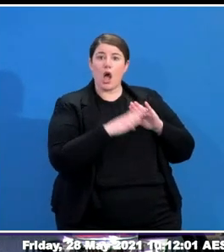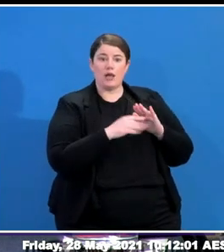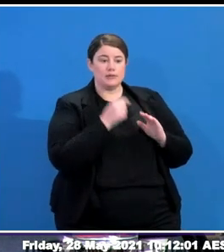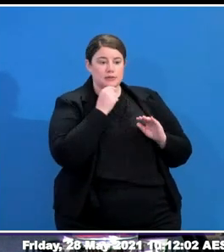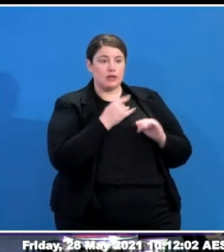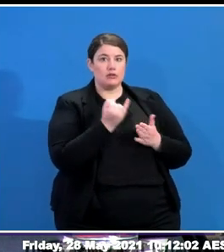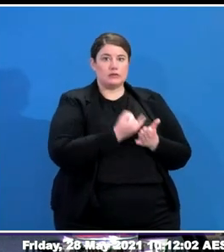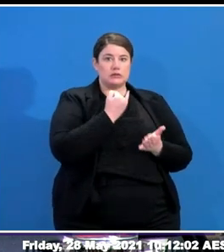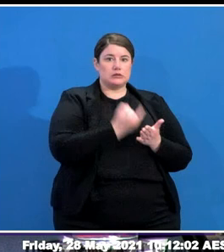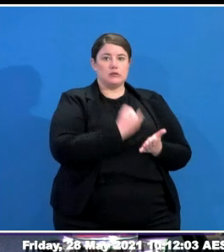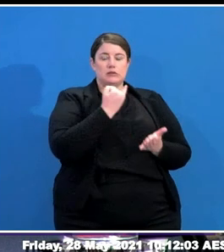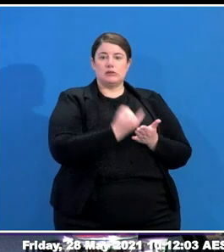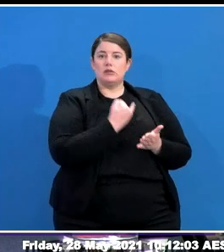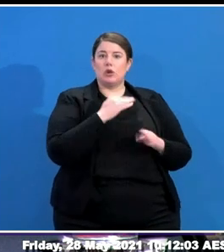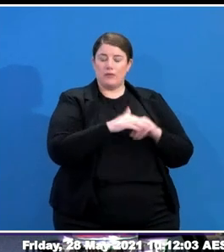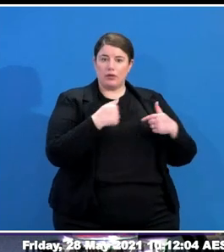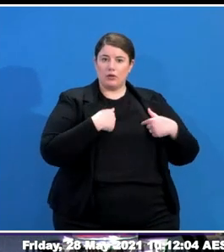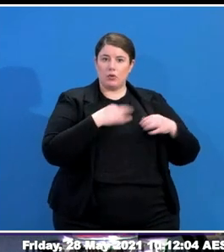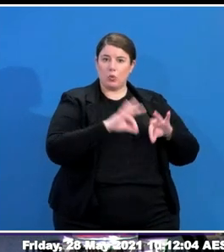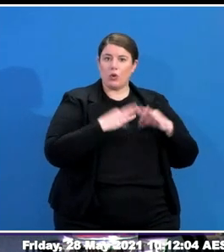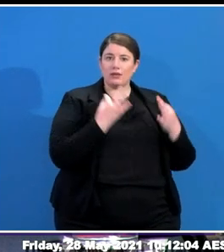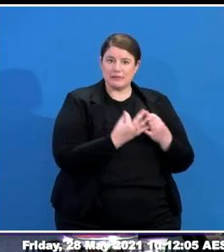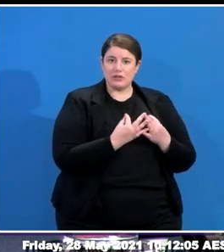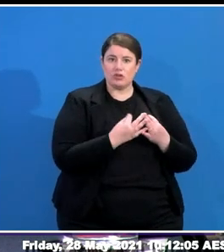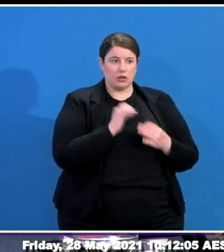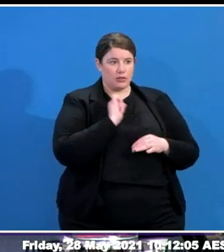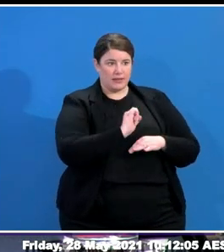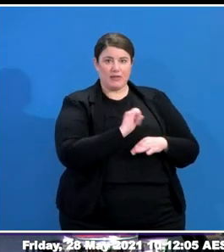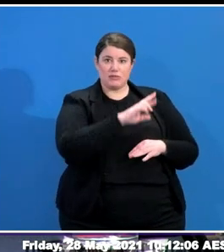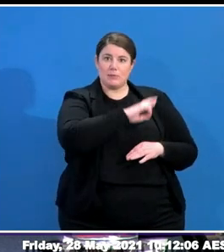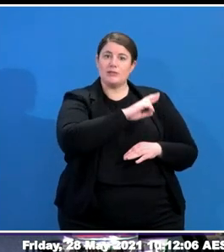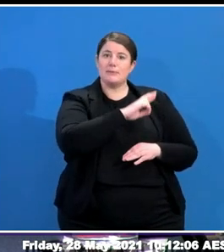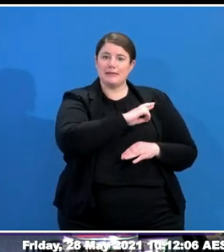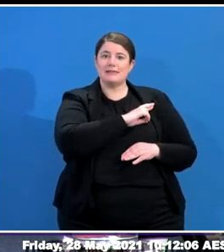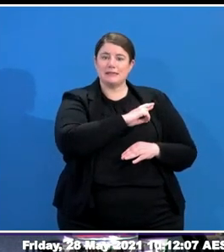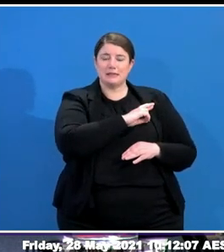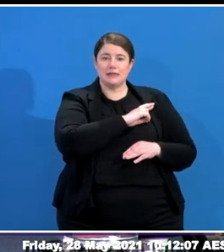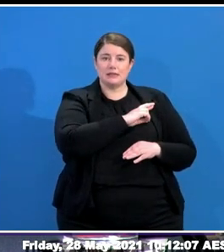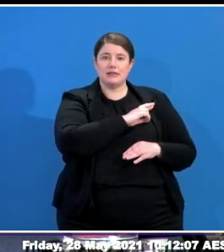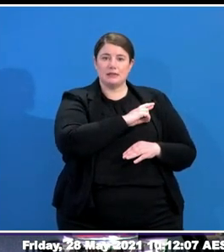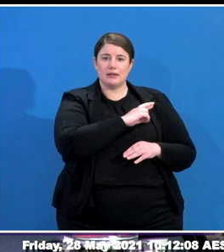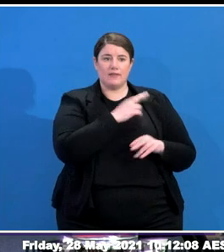criticisms about Sunnyfield's role in the circumstances?